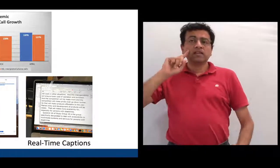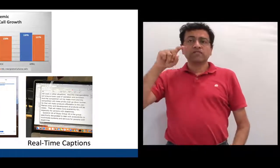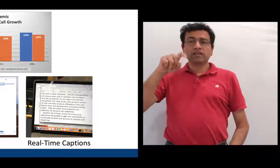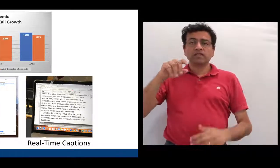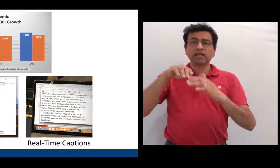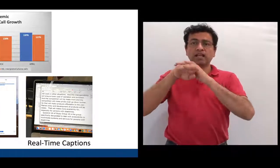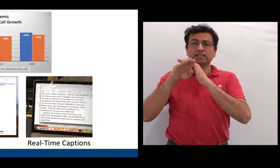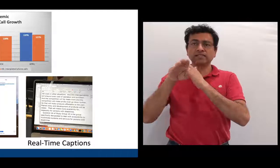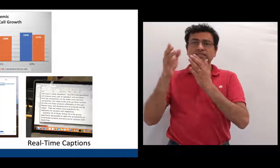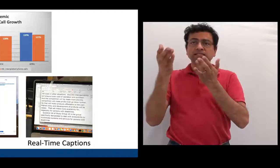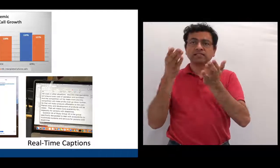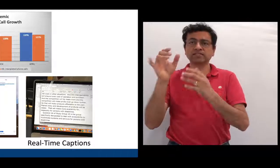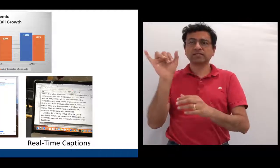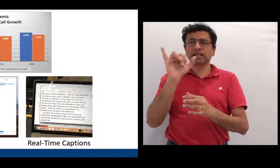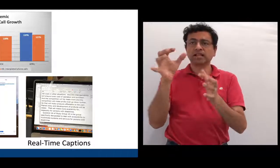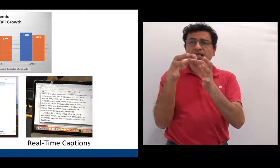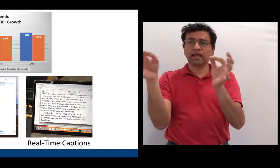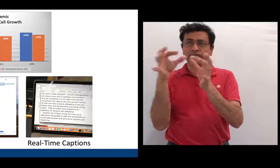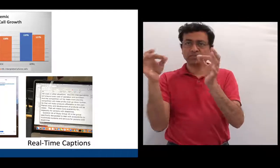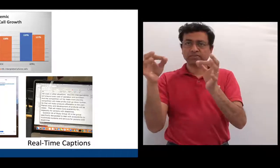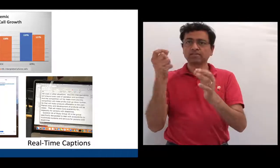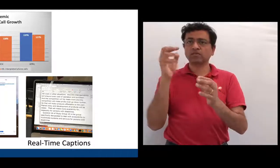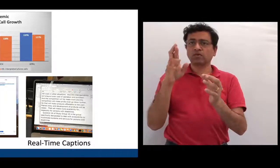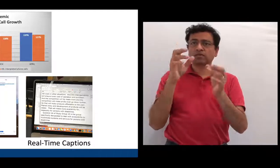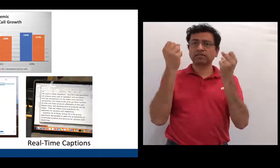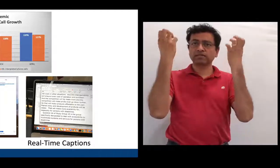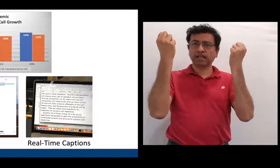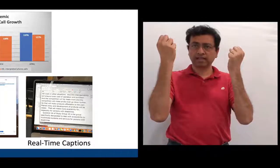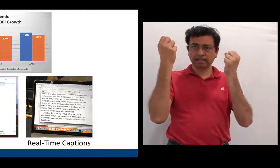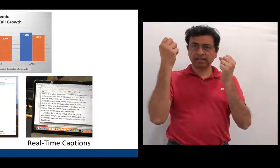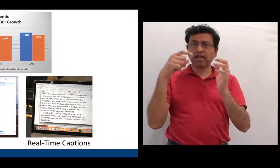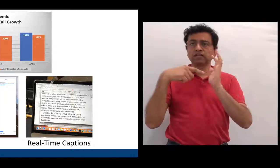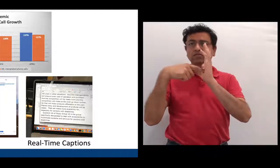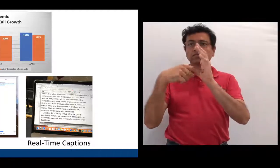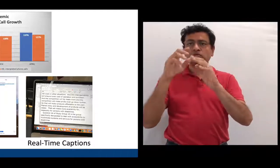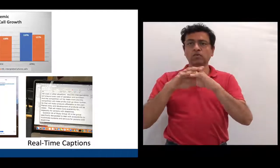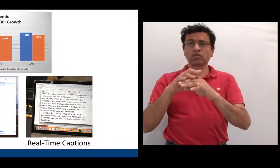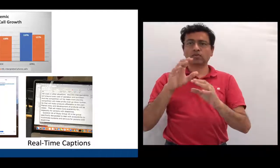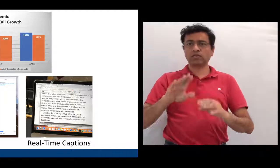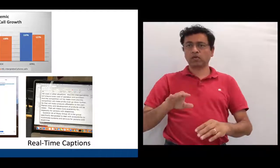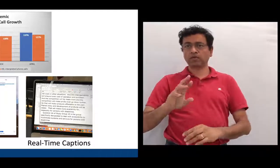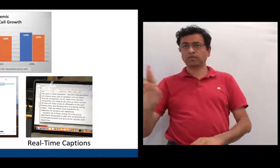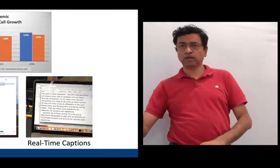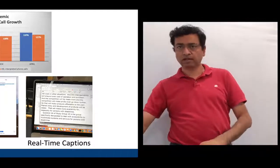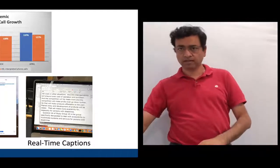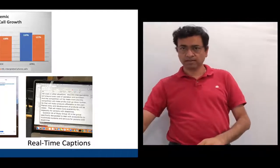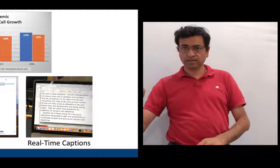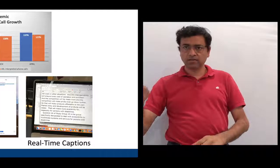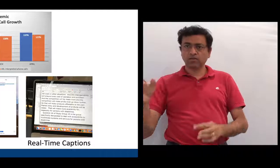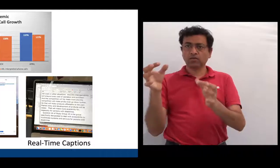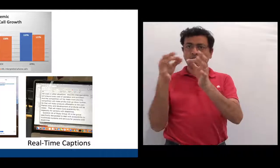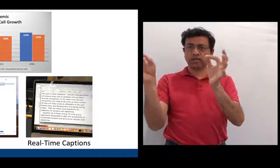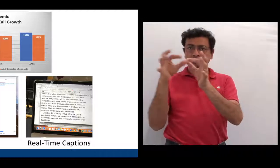Deaf users also need accessible services like captions or signing. On the bottom right there is an example of captions,